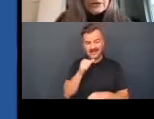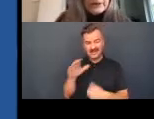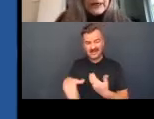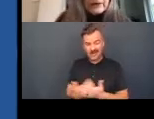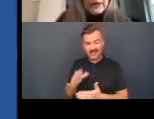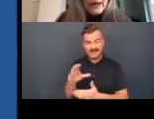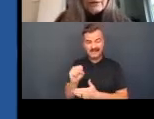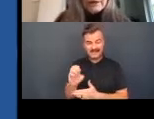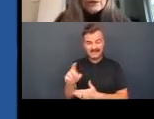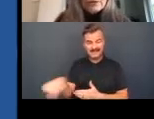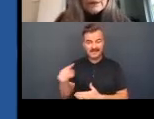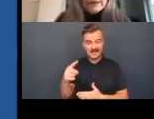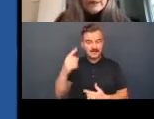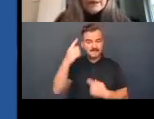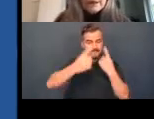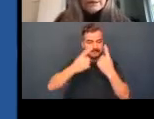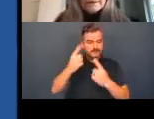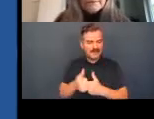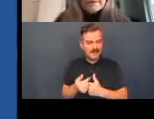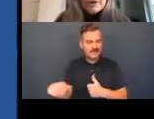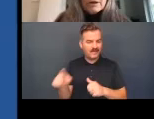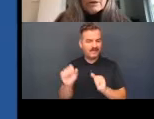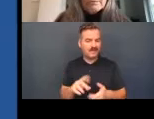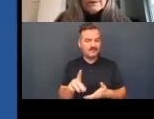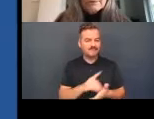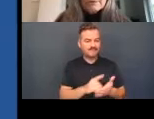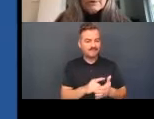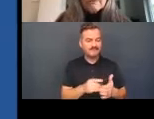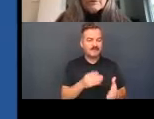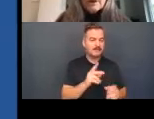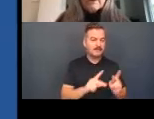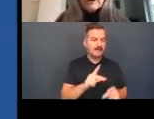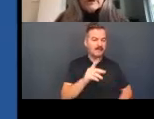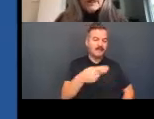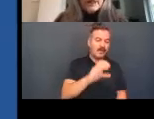account how they discriminate against people of color, people who live with poverty and